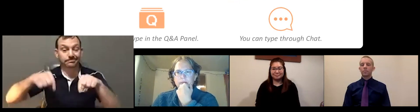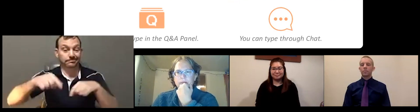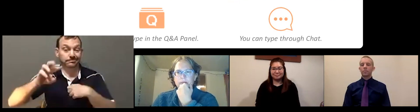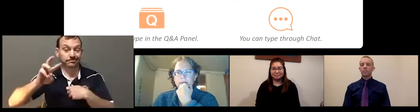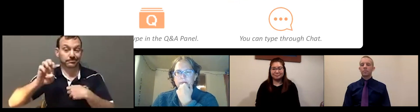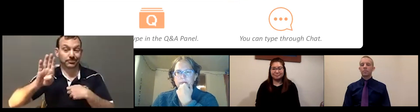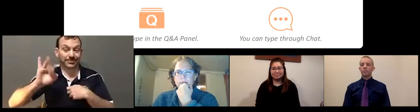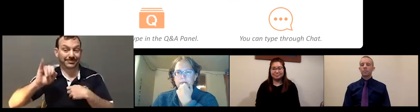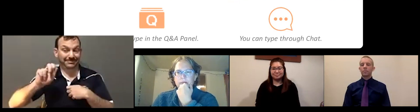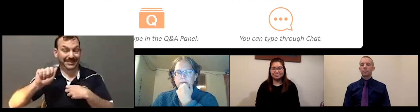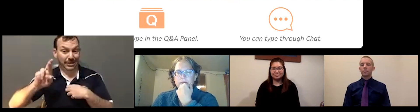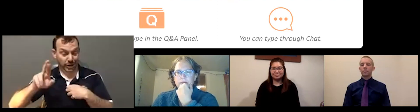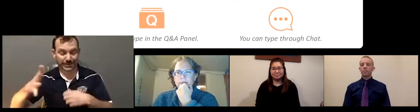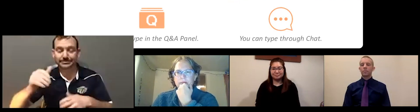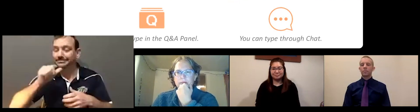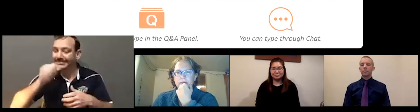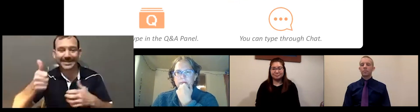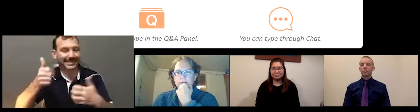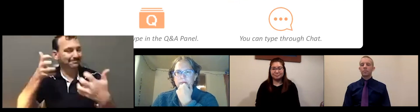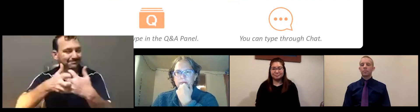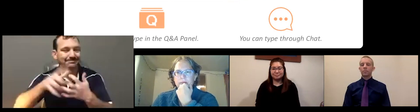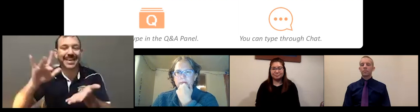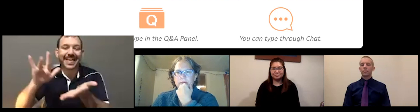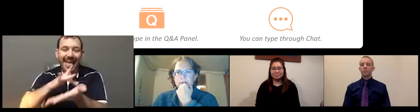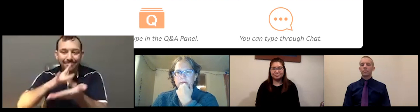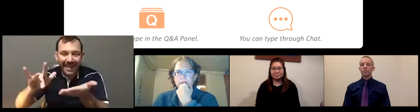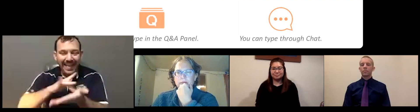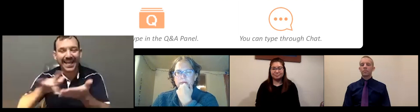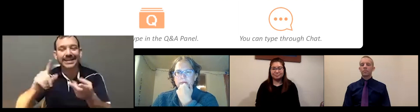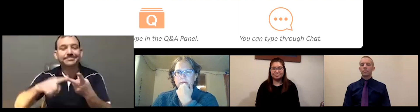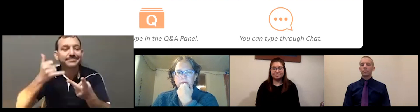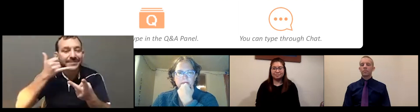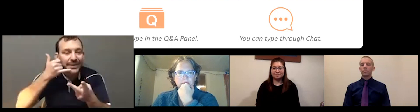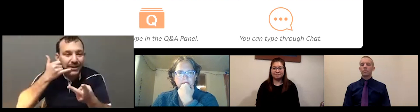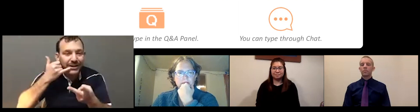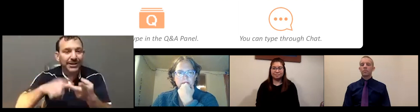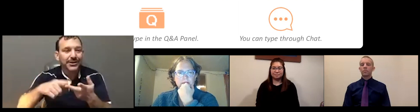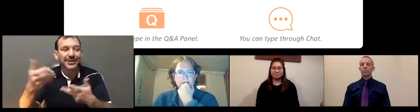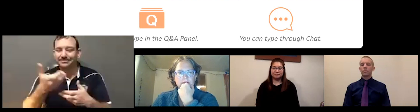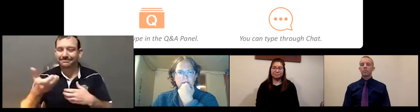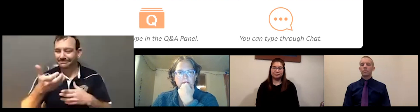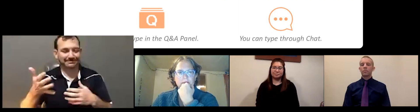this webinar will not function very well on your iPad, your phone, or mobile devices.